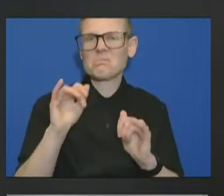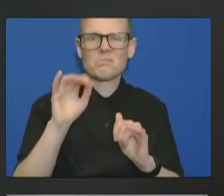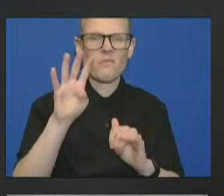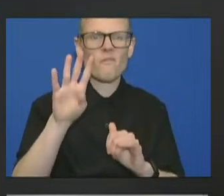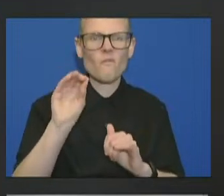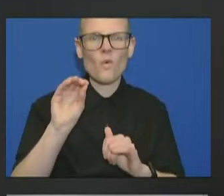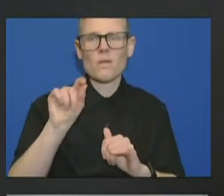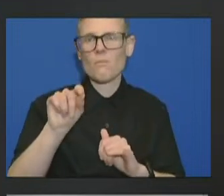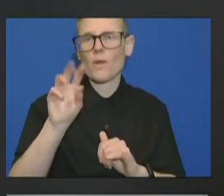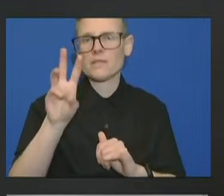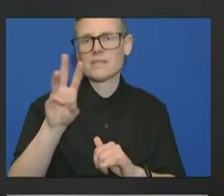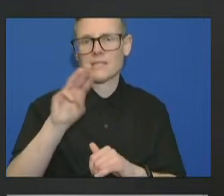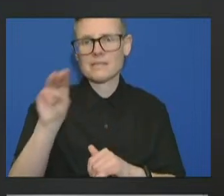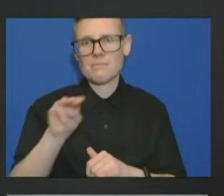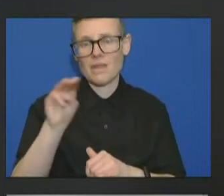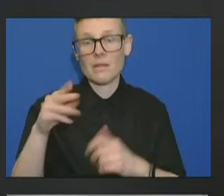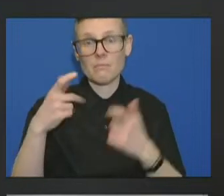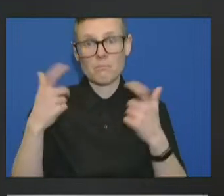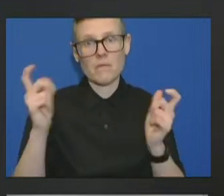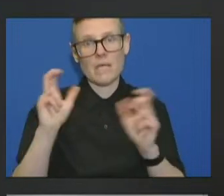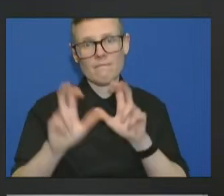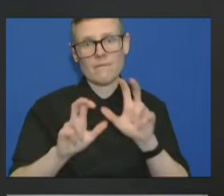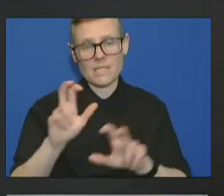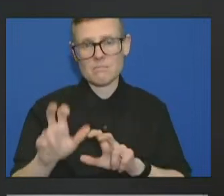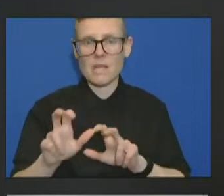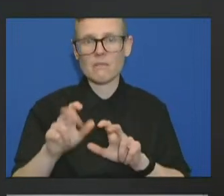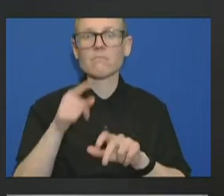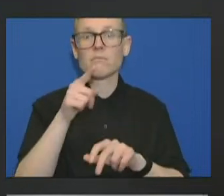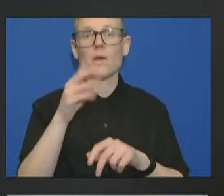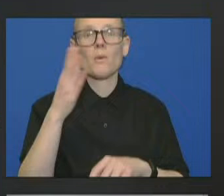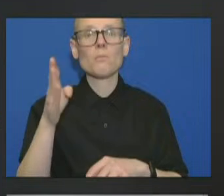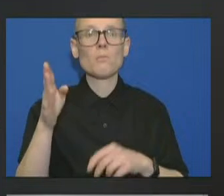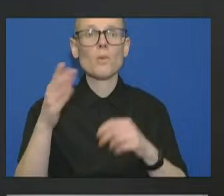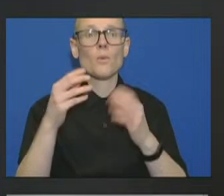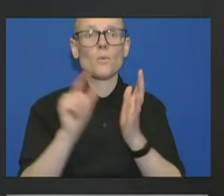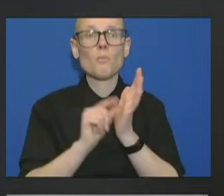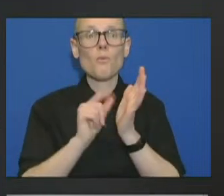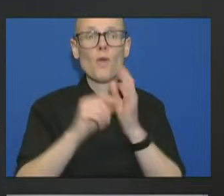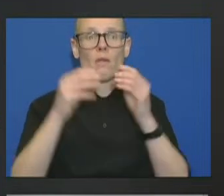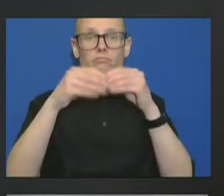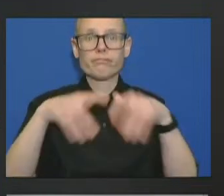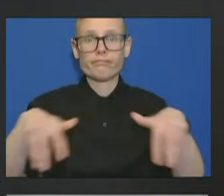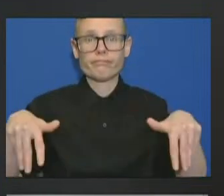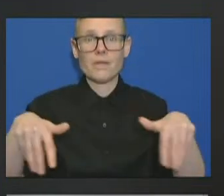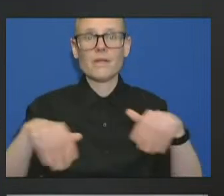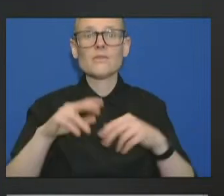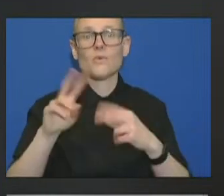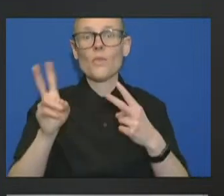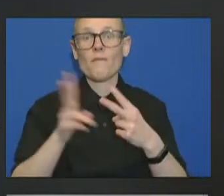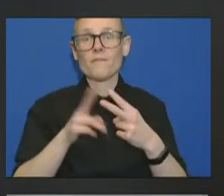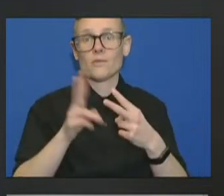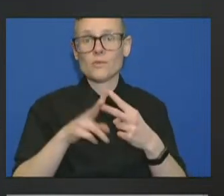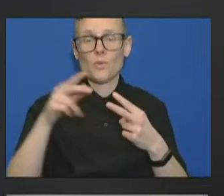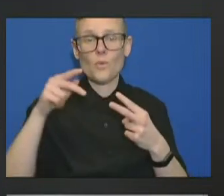connect dollars, it's 40.6 million, which is still a big investment. Next slide please.